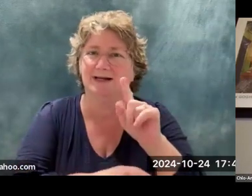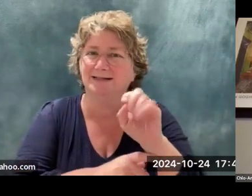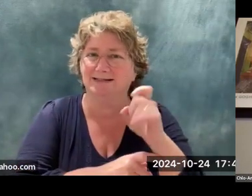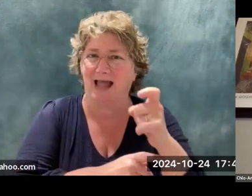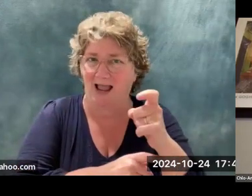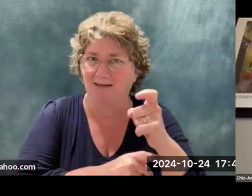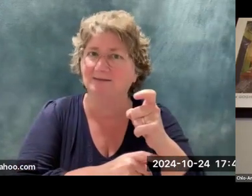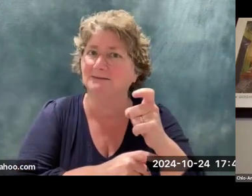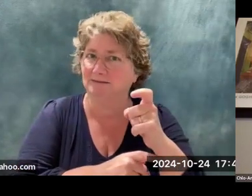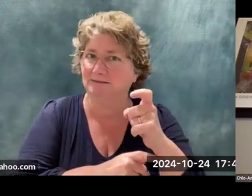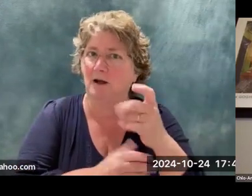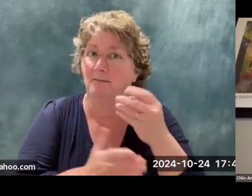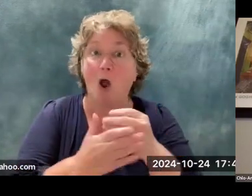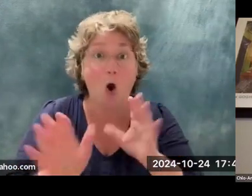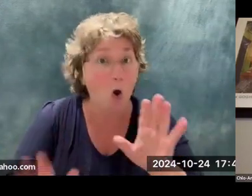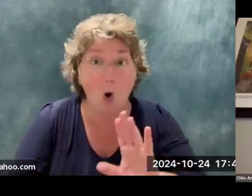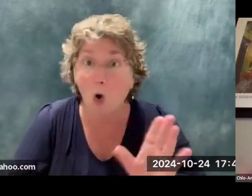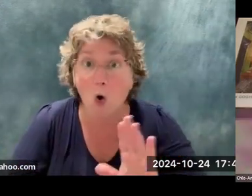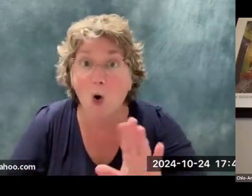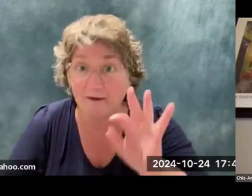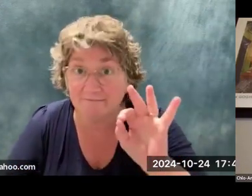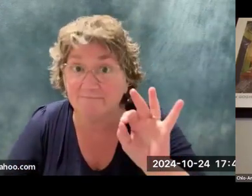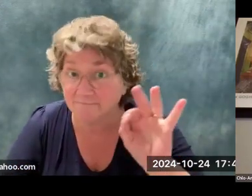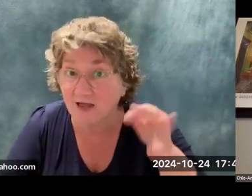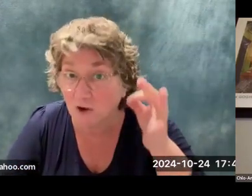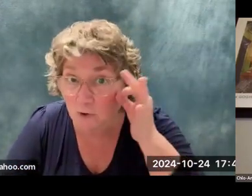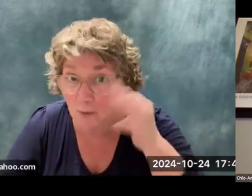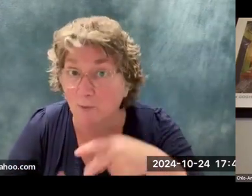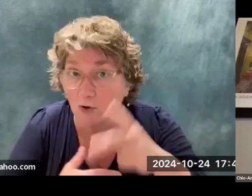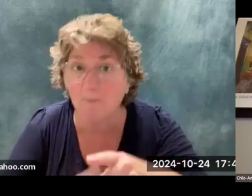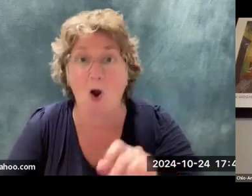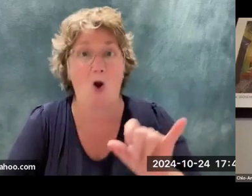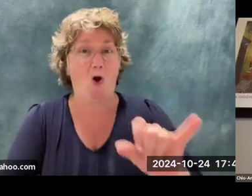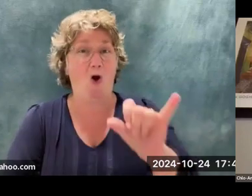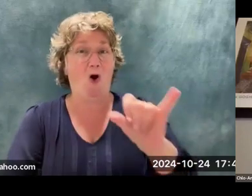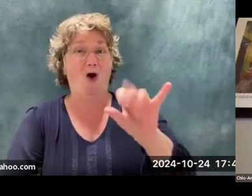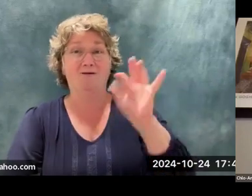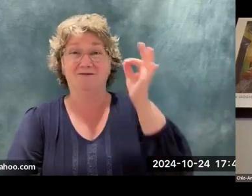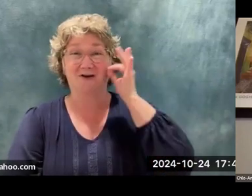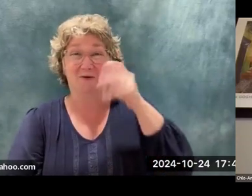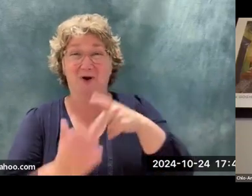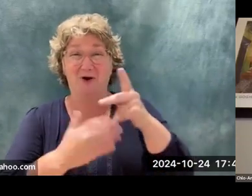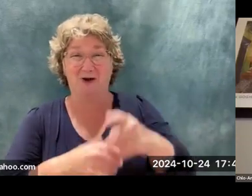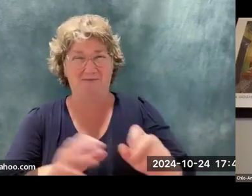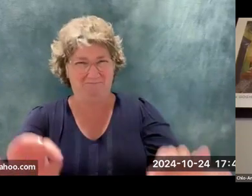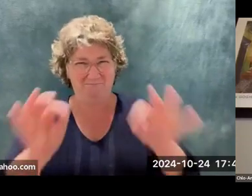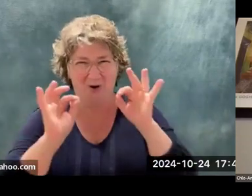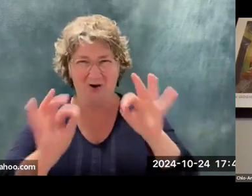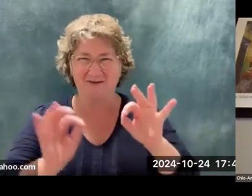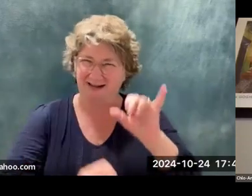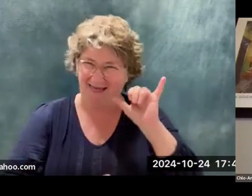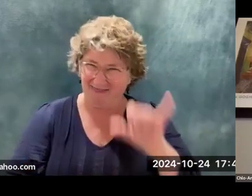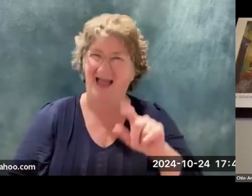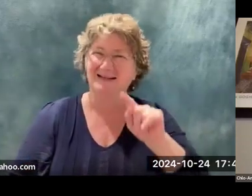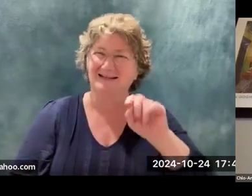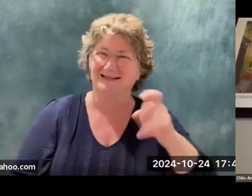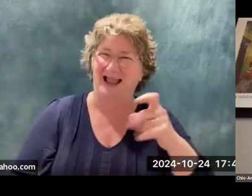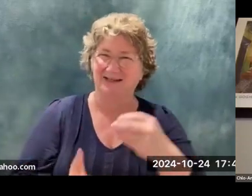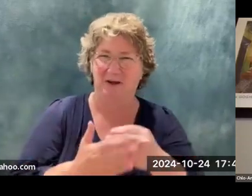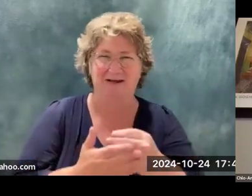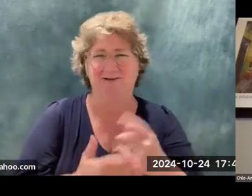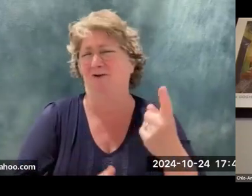It is a federal tax dollars. Oh, it's a federal program. One way or the other.